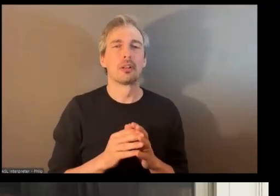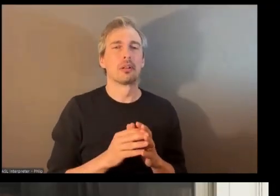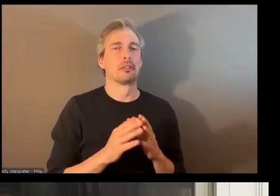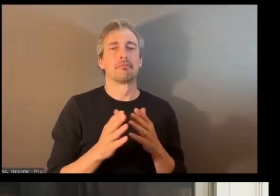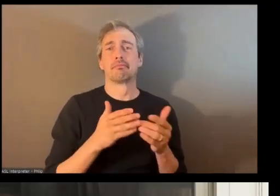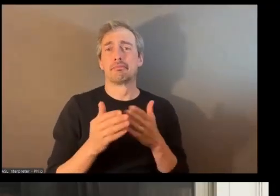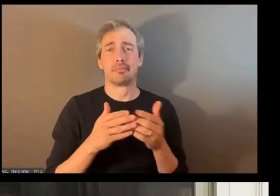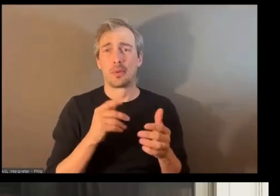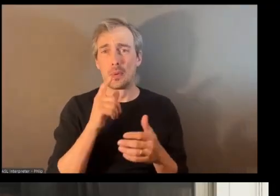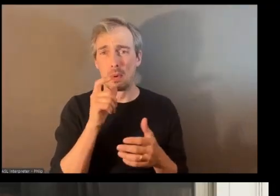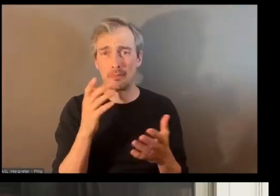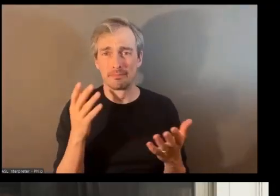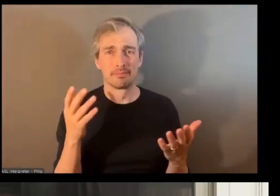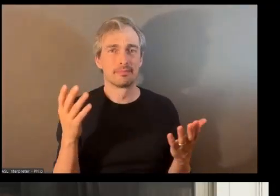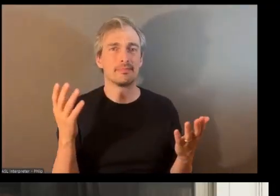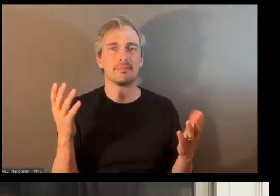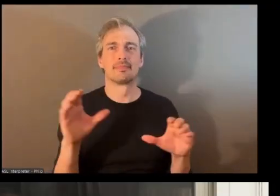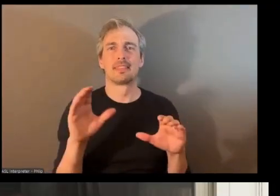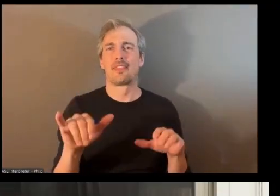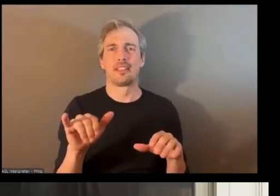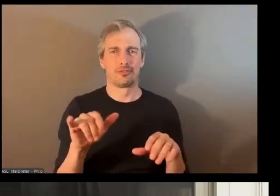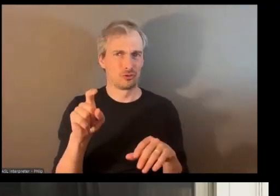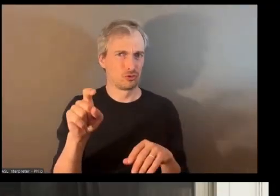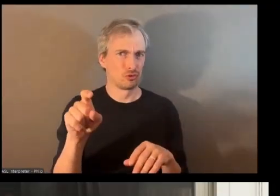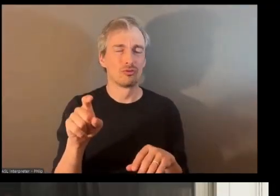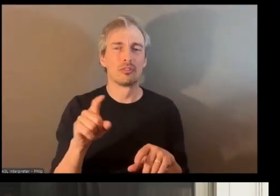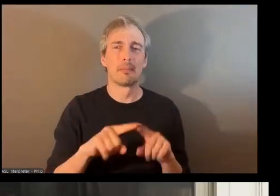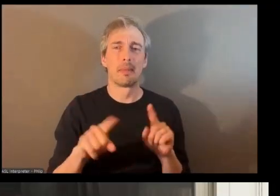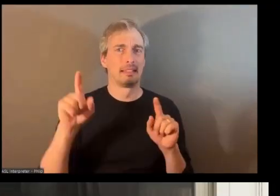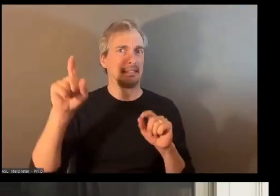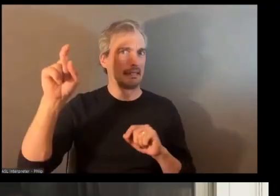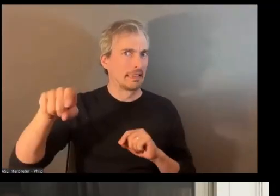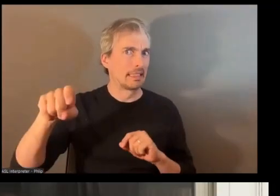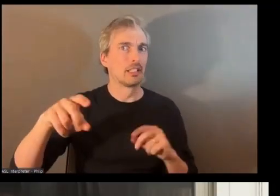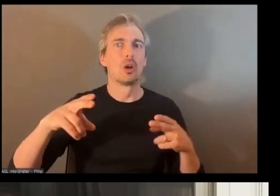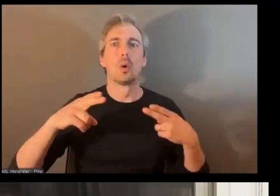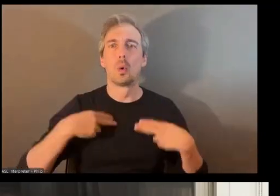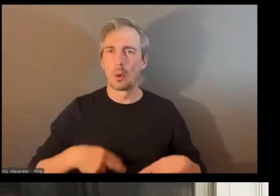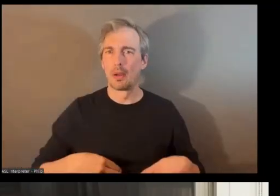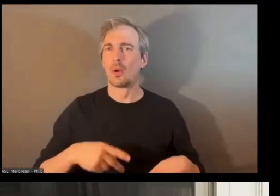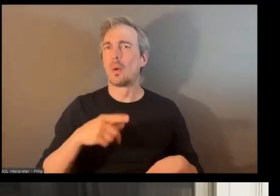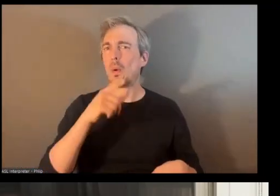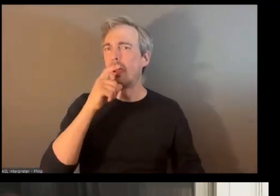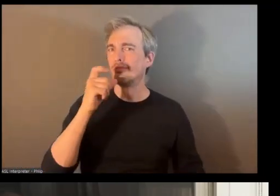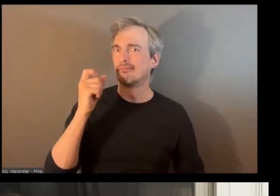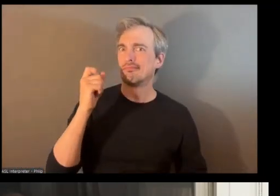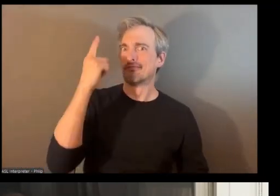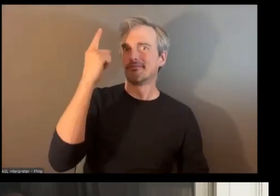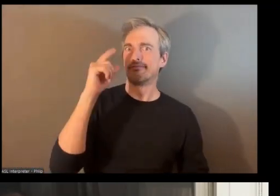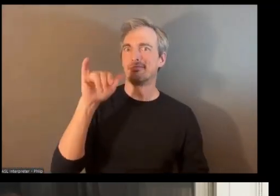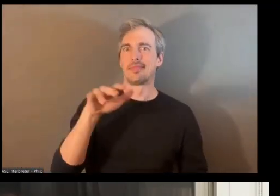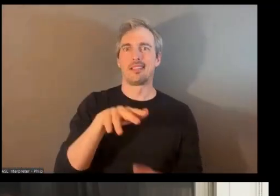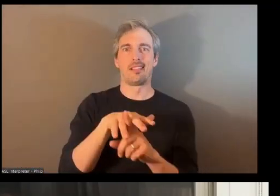But we need a human who understands the context. I know that we had a talk about how much AI can do. Last month.